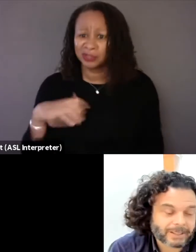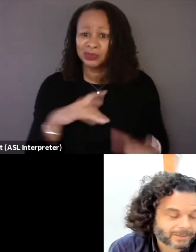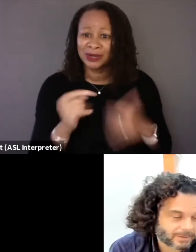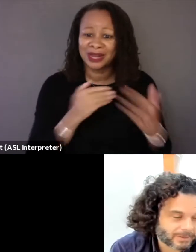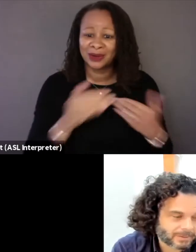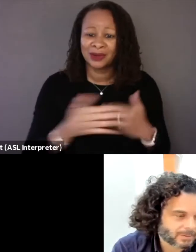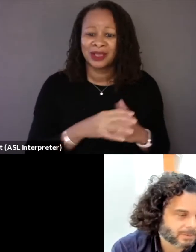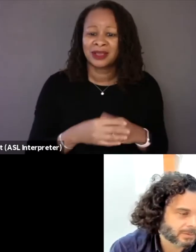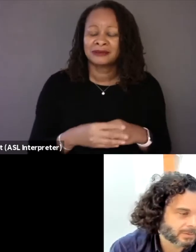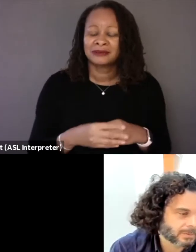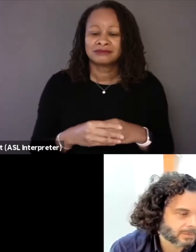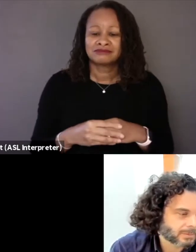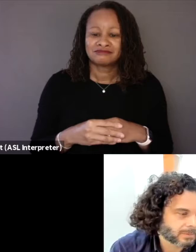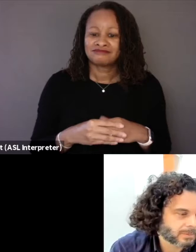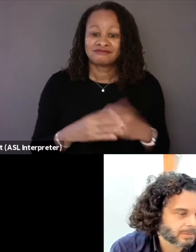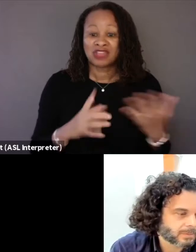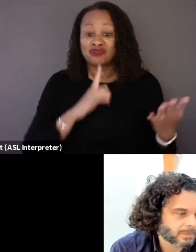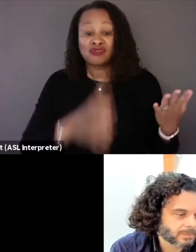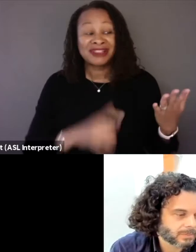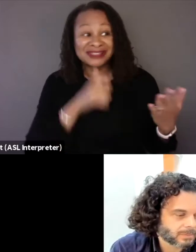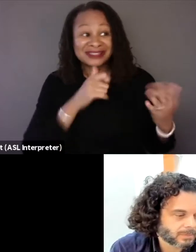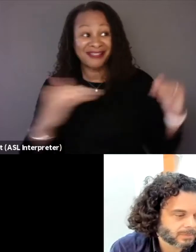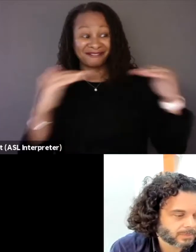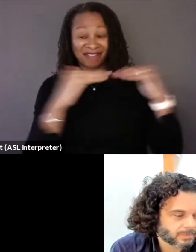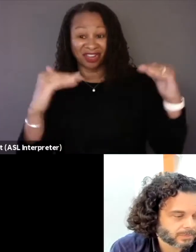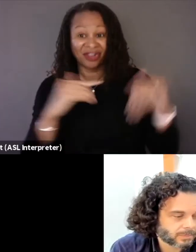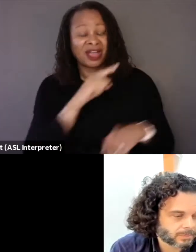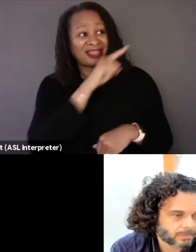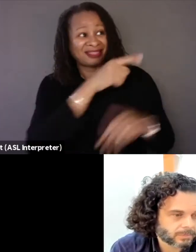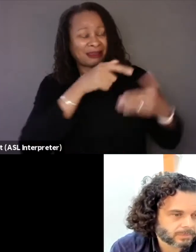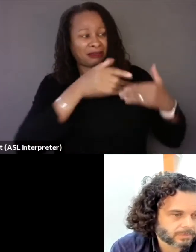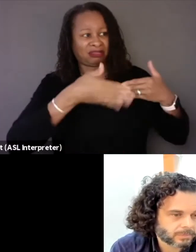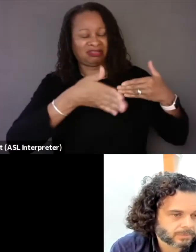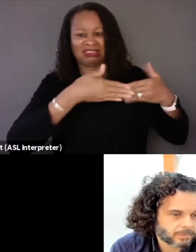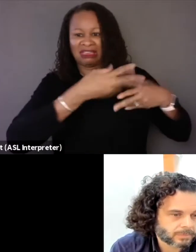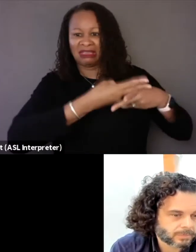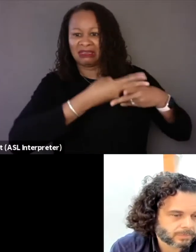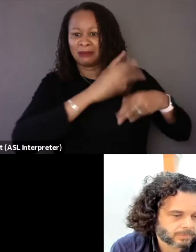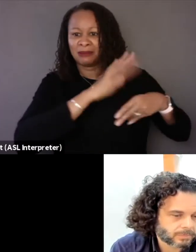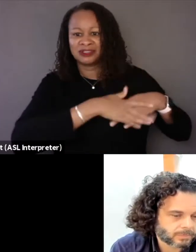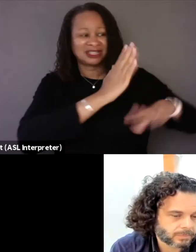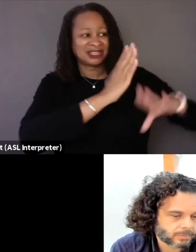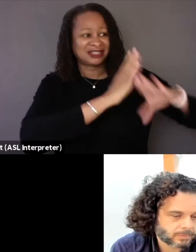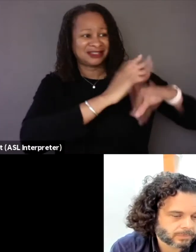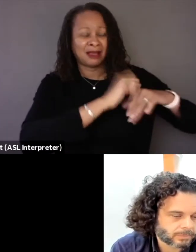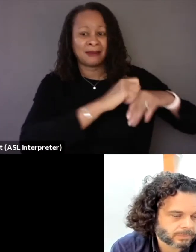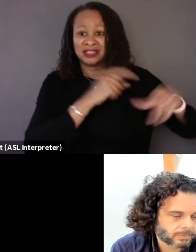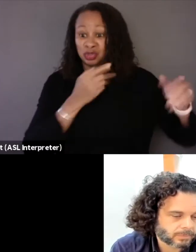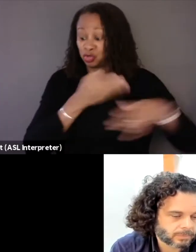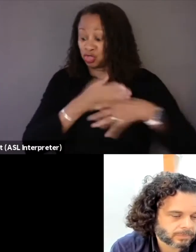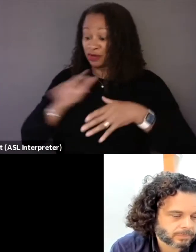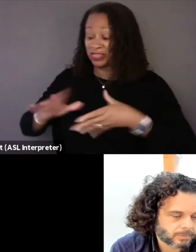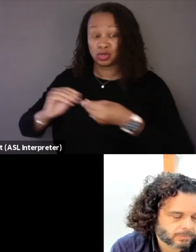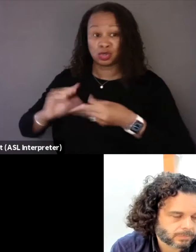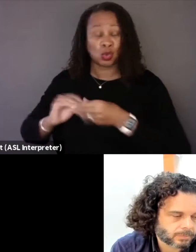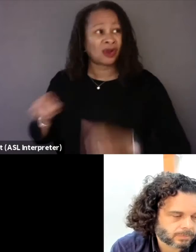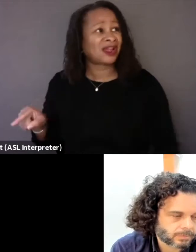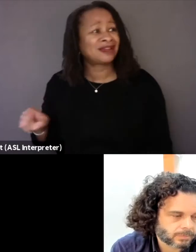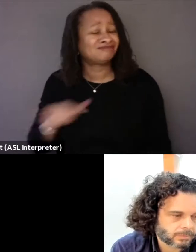Just like, ultimately, it's not fair that they are the gatekeepers to telling this woman's story and what their fight is for, equality.